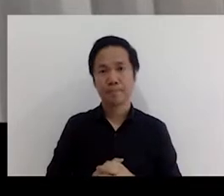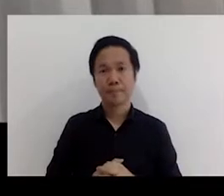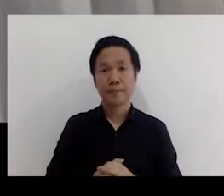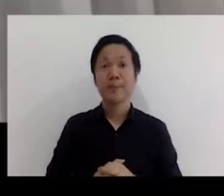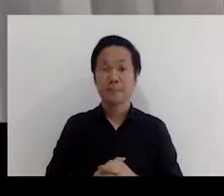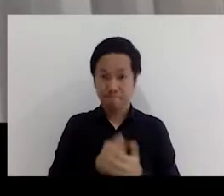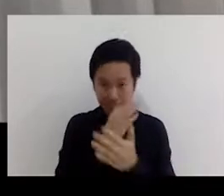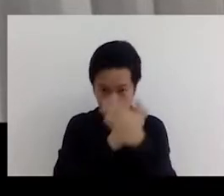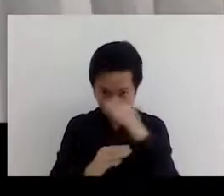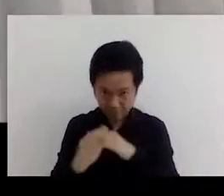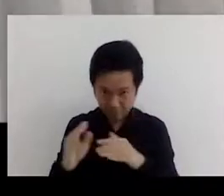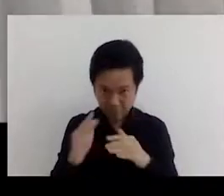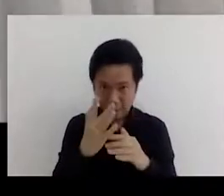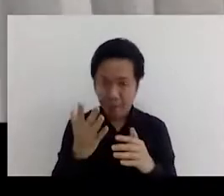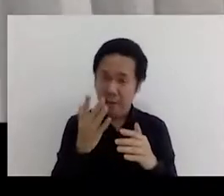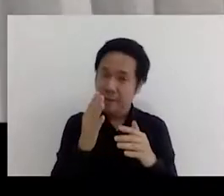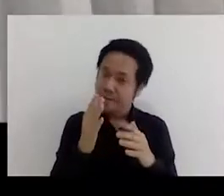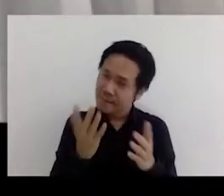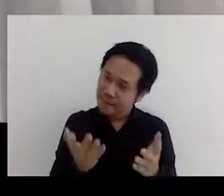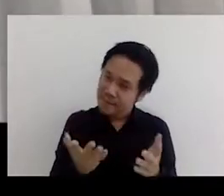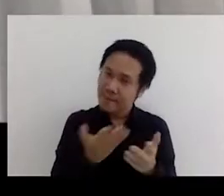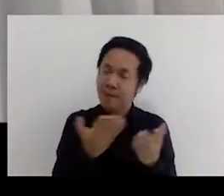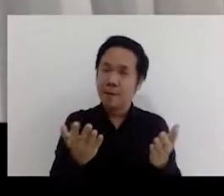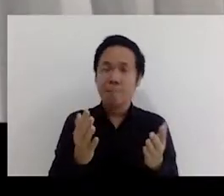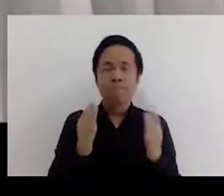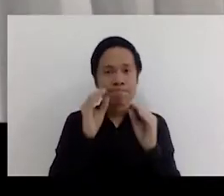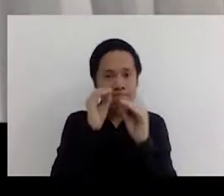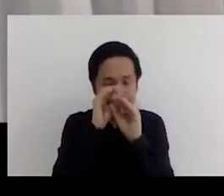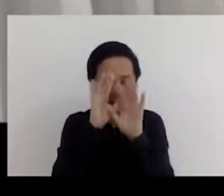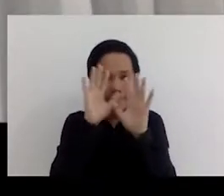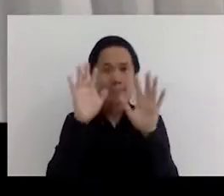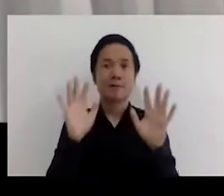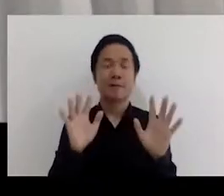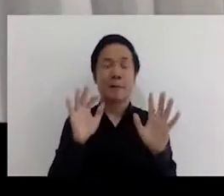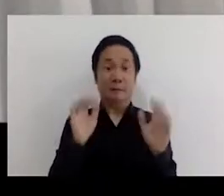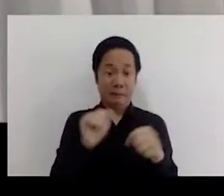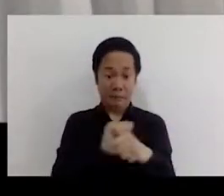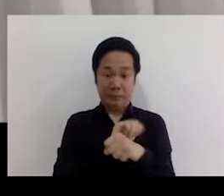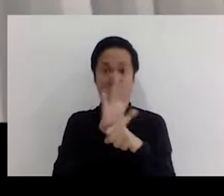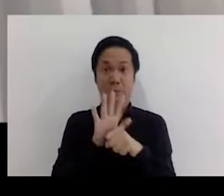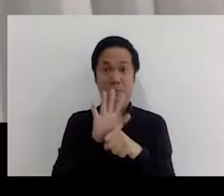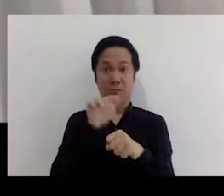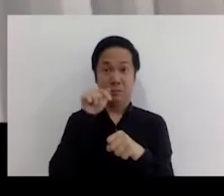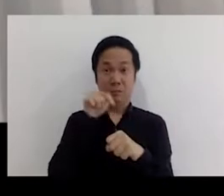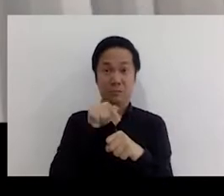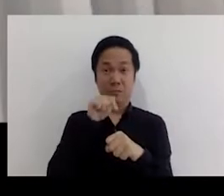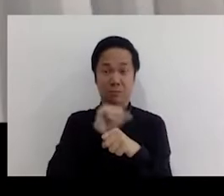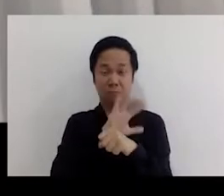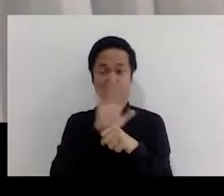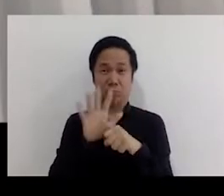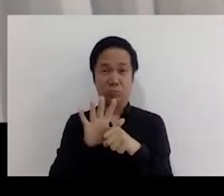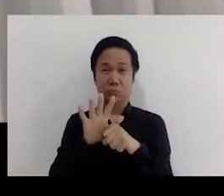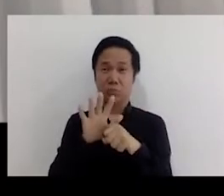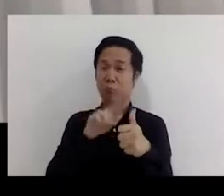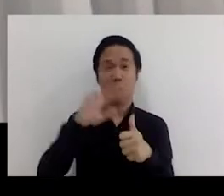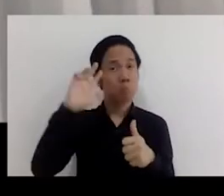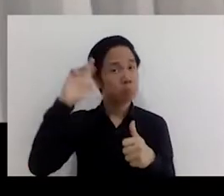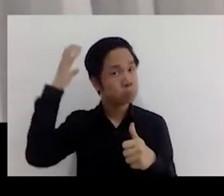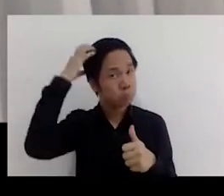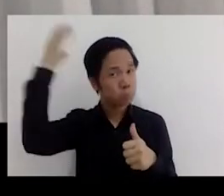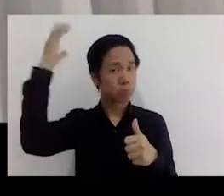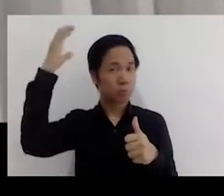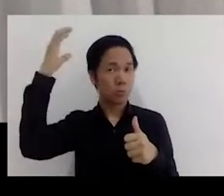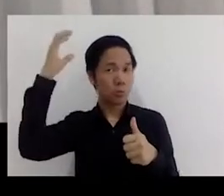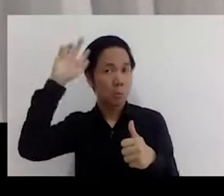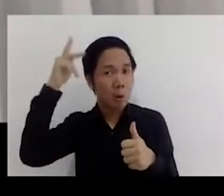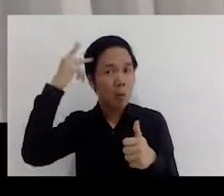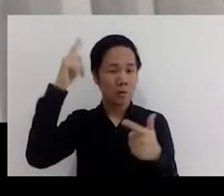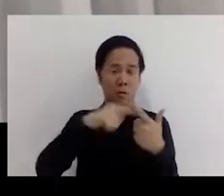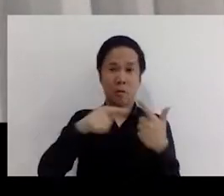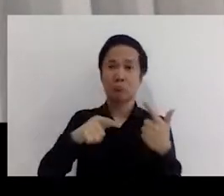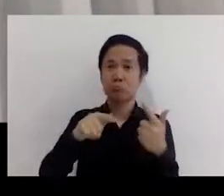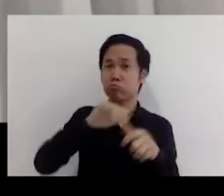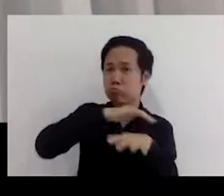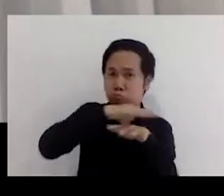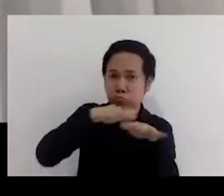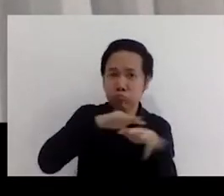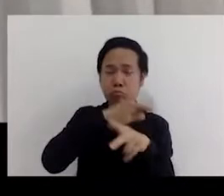because the pandemic affects the civil, political, economic, social and cultural rights.